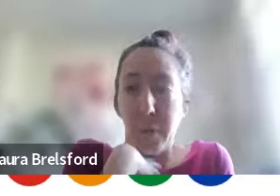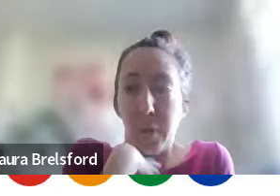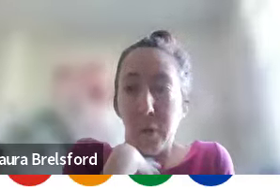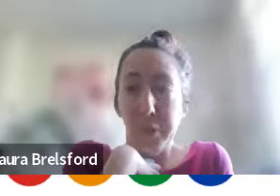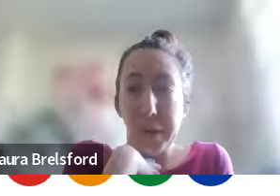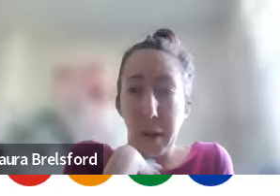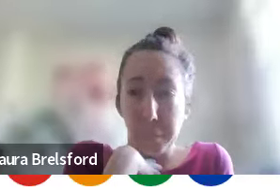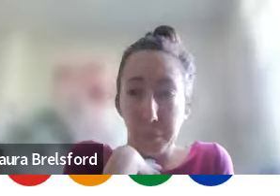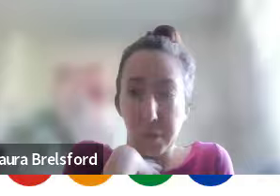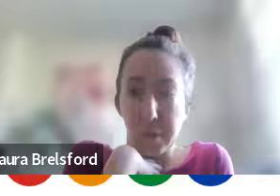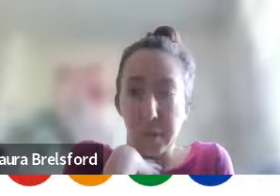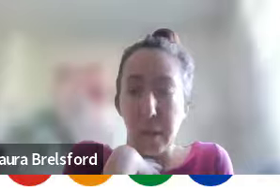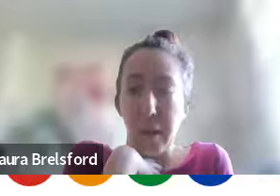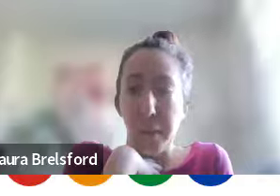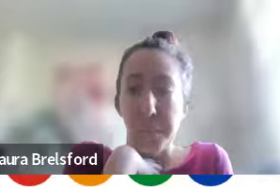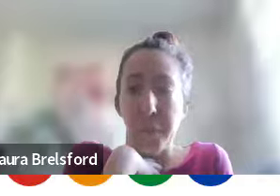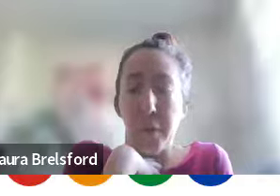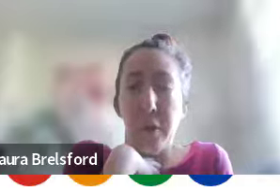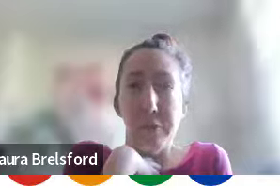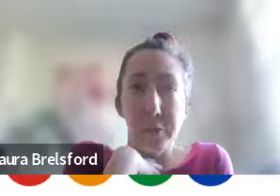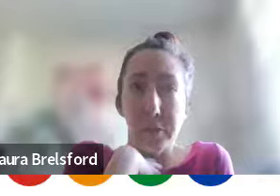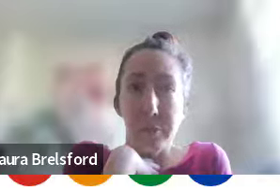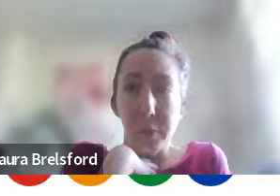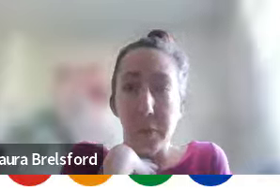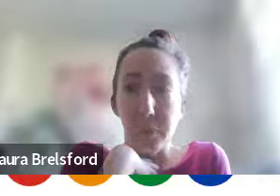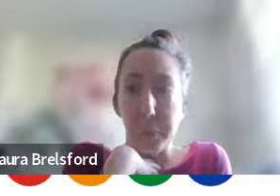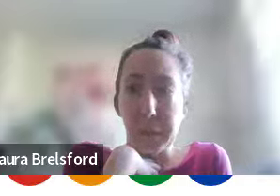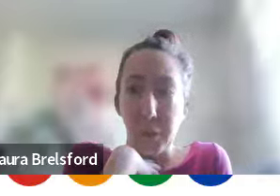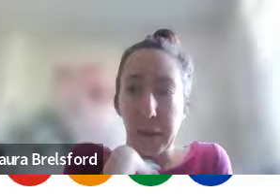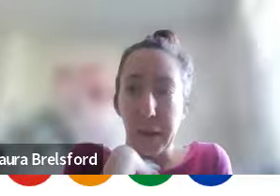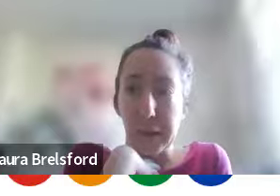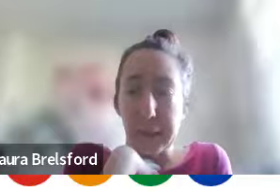COMMUTER RAIL DIVERSIONS, THERE ARE NOT ALWAYS A LOT OF GREAT